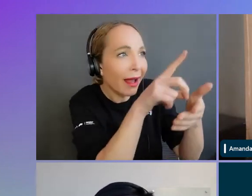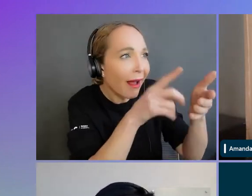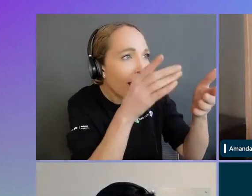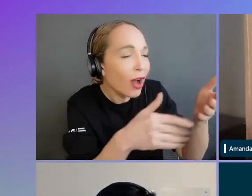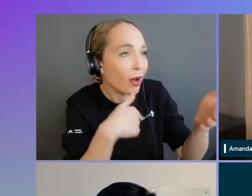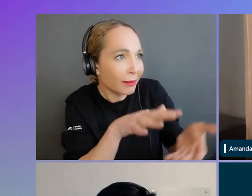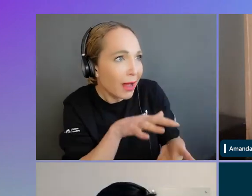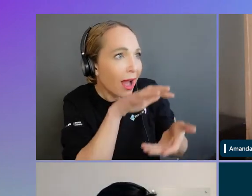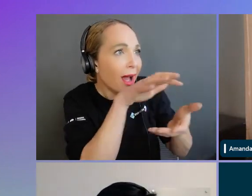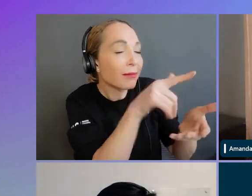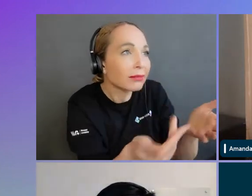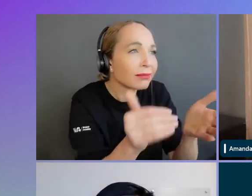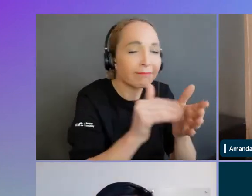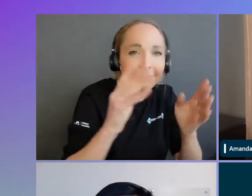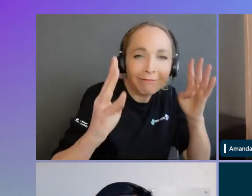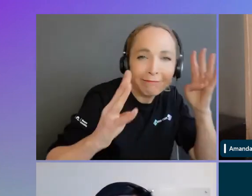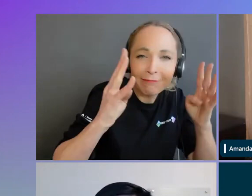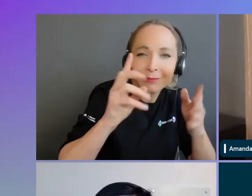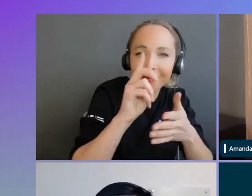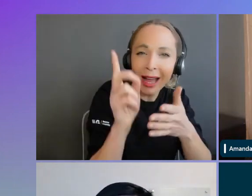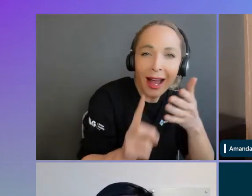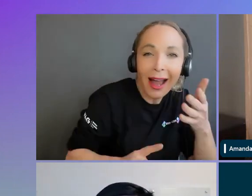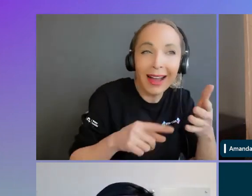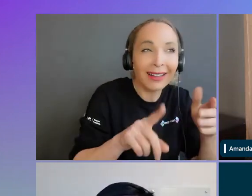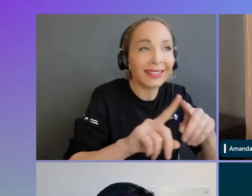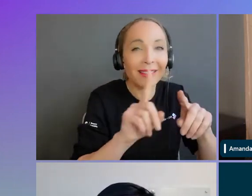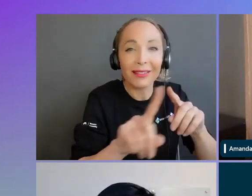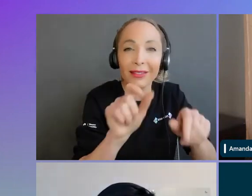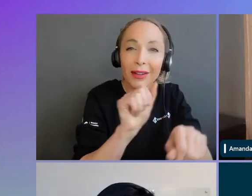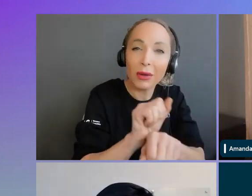um, some of those, some of those workflows prior to our migration